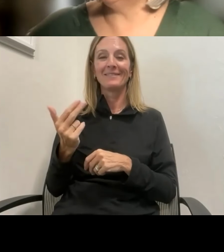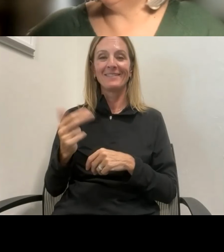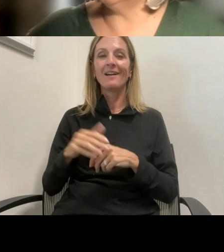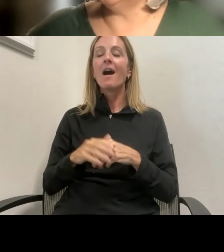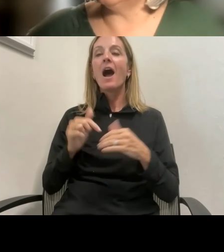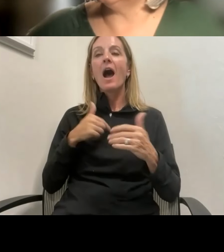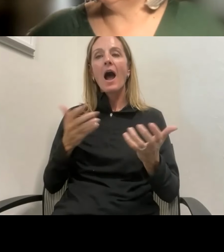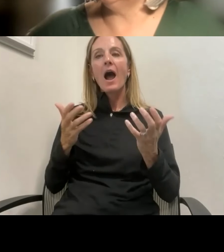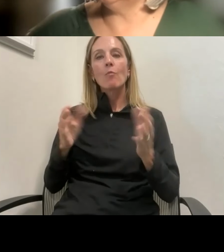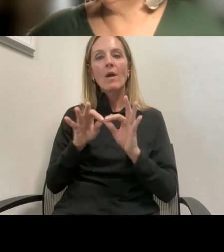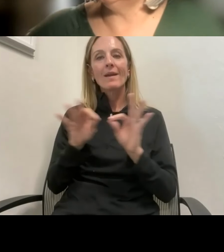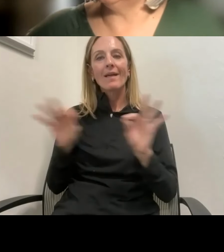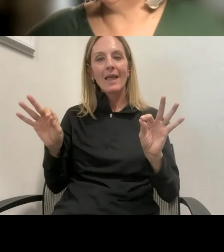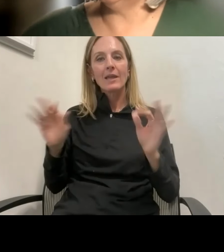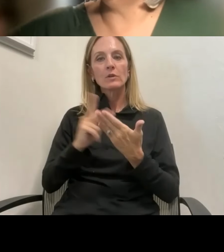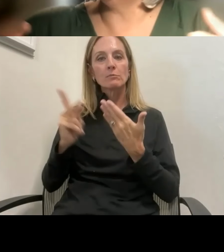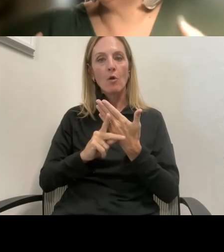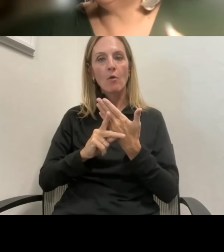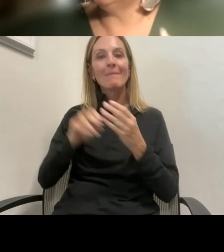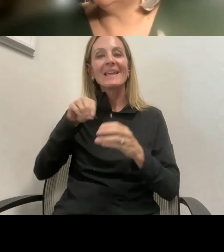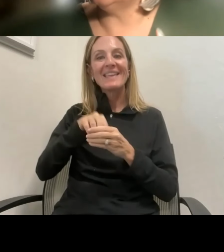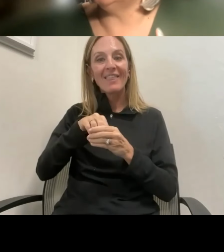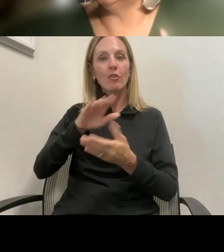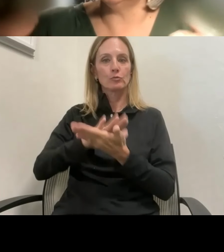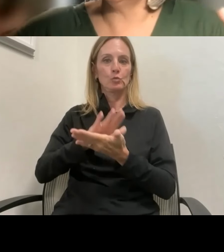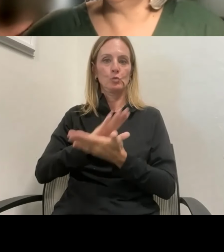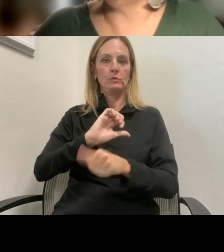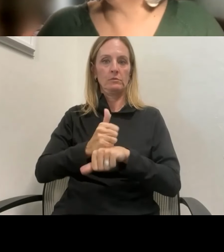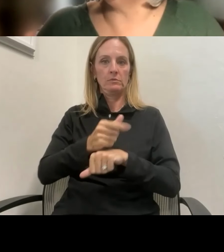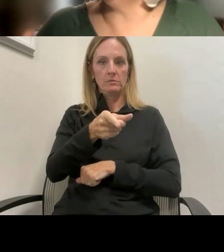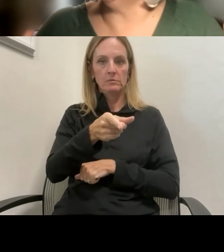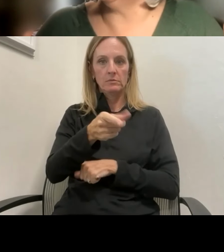program in my school, I want the elders to be there. You know this is what people are sharing